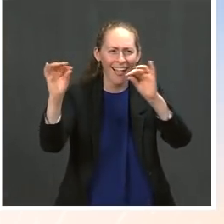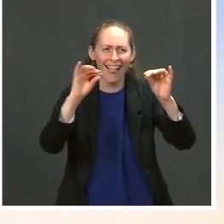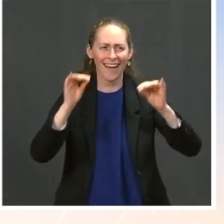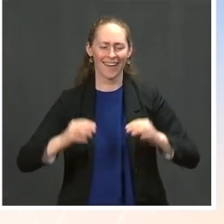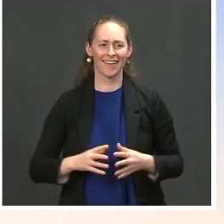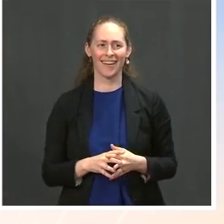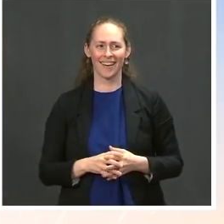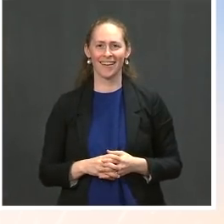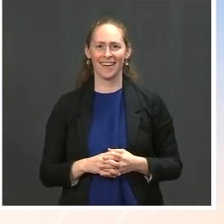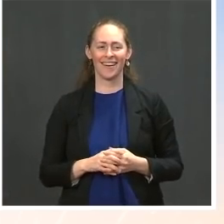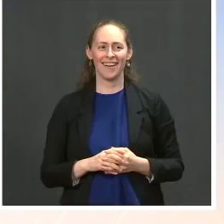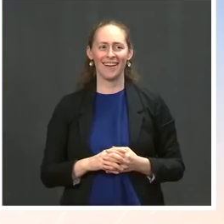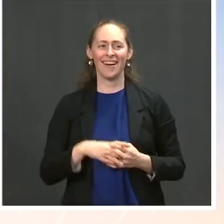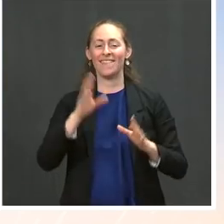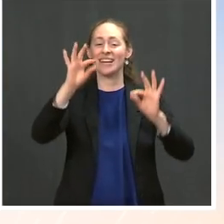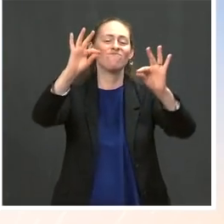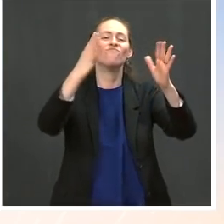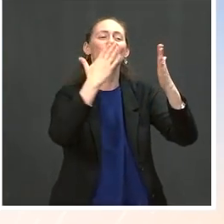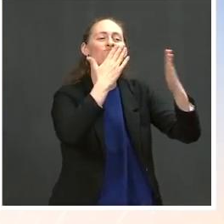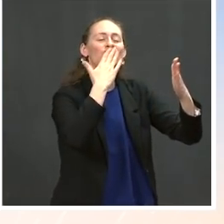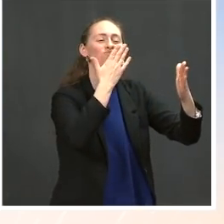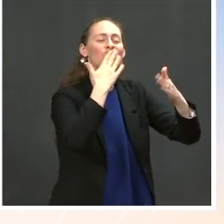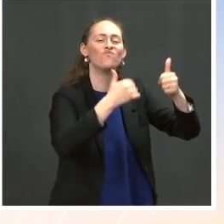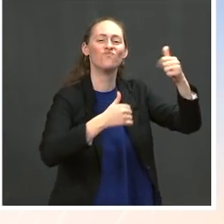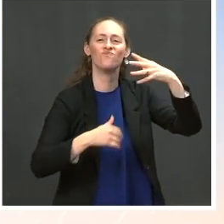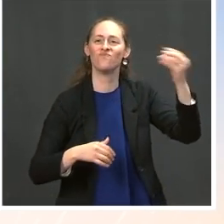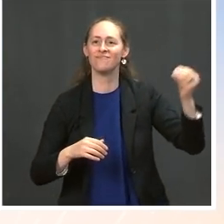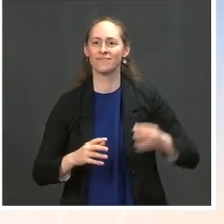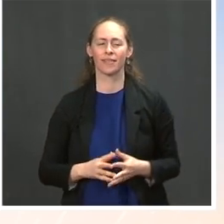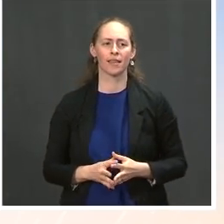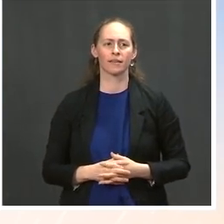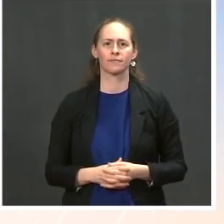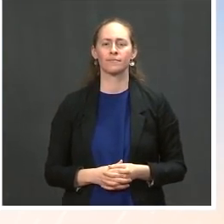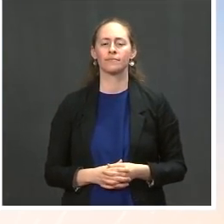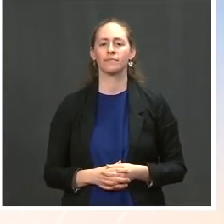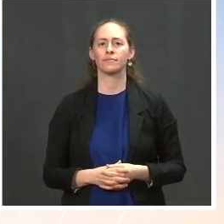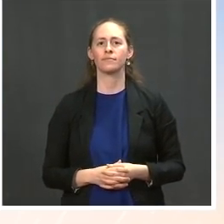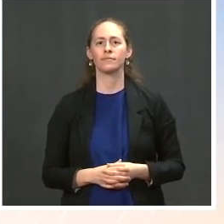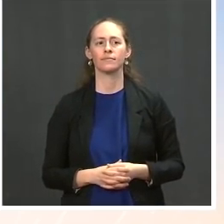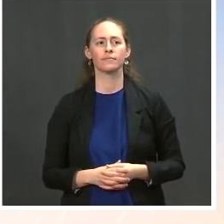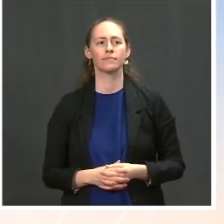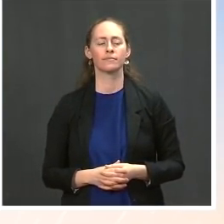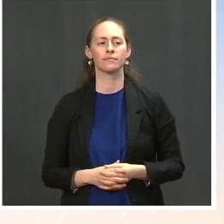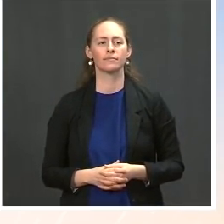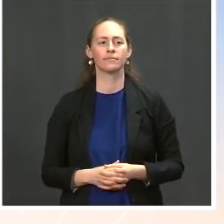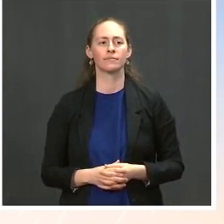Ms. Psaki: Okay. All right, Chris will always be the bunny in our eyes.